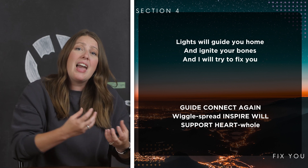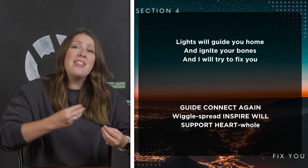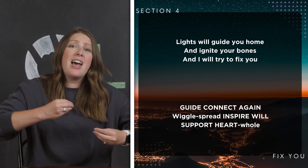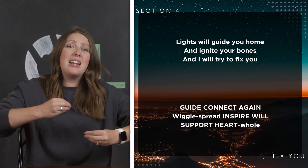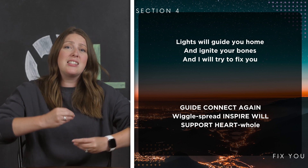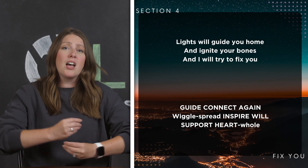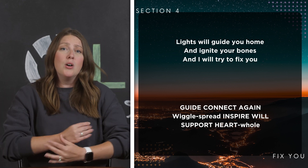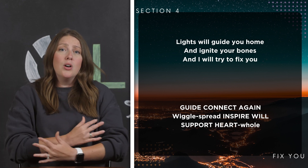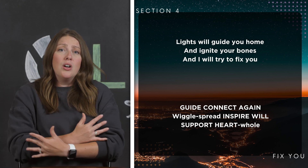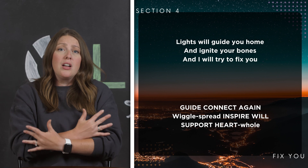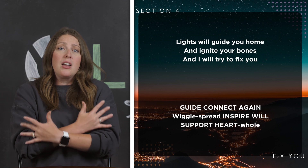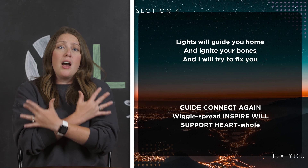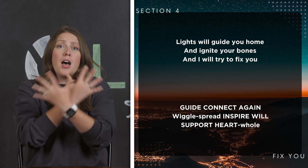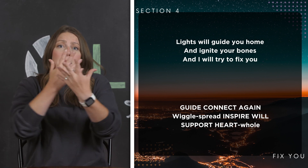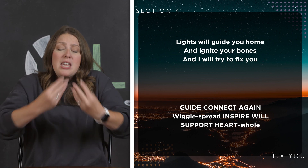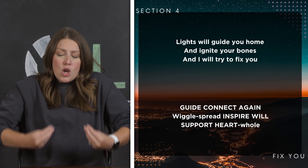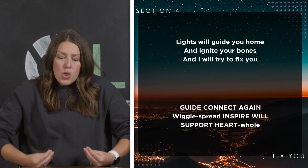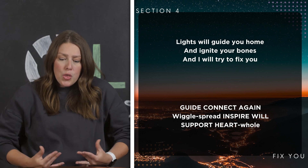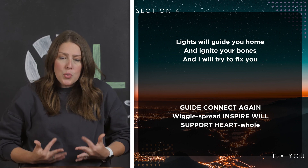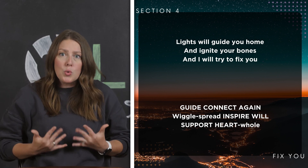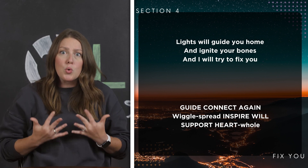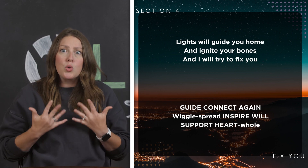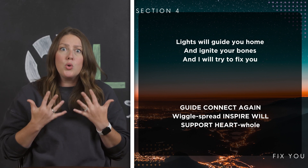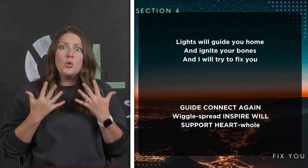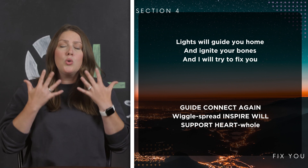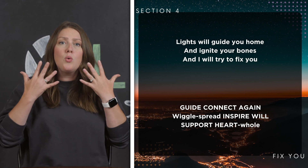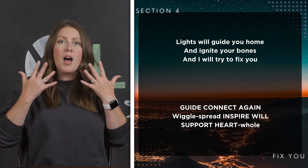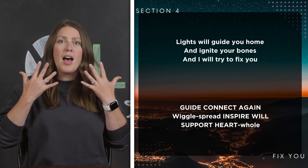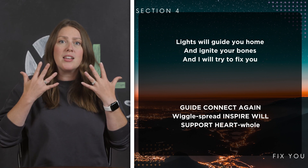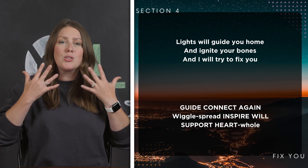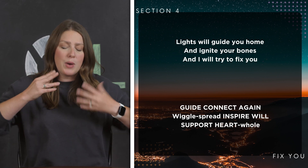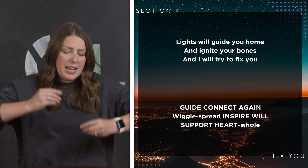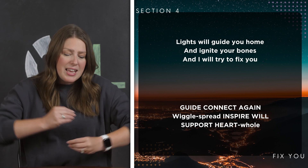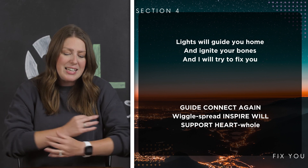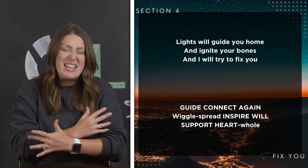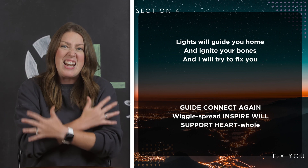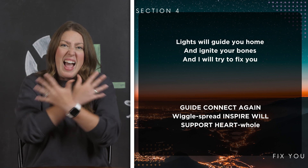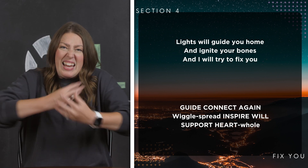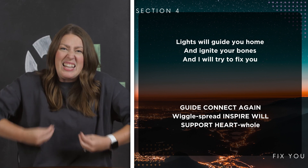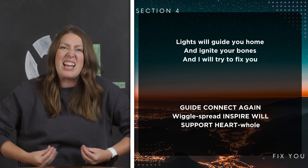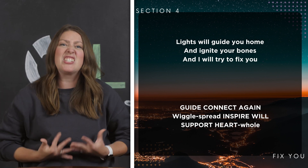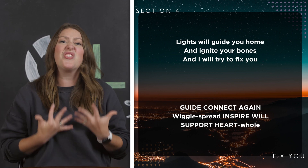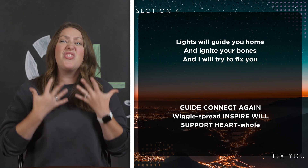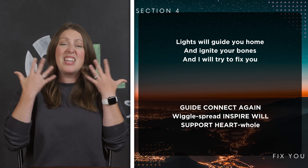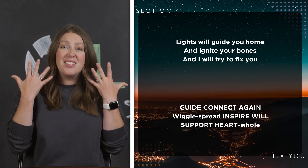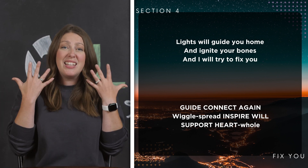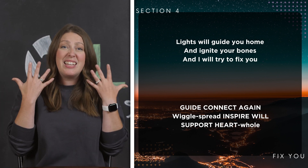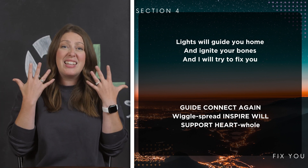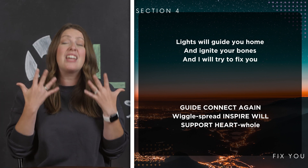And that it's coming through us. Right. Igniting us. Feeling again.